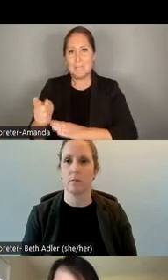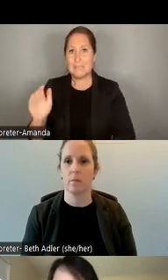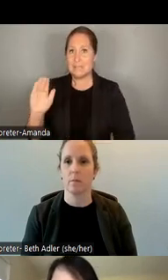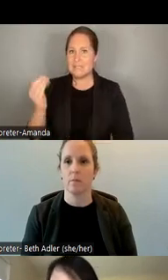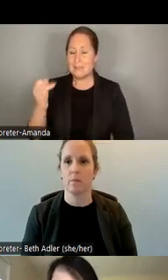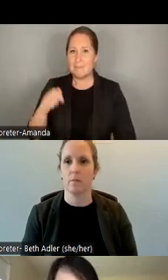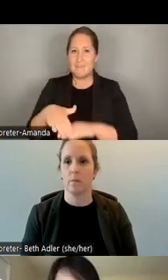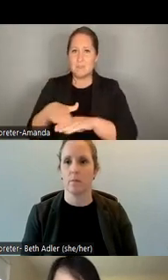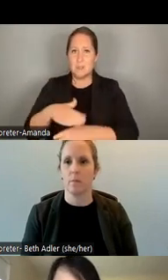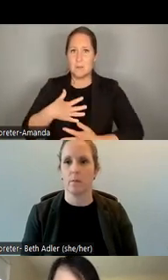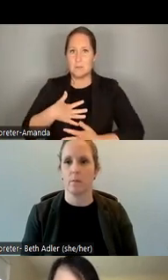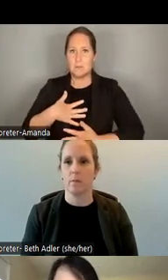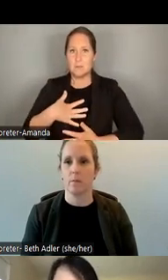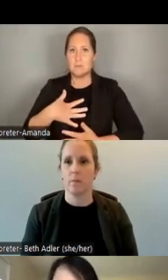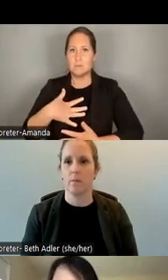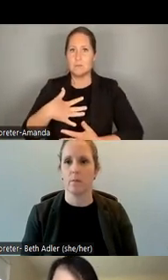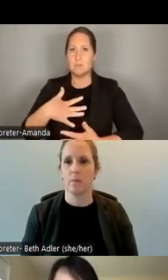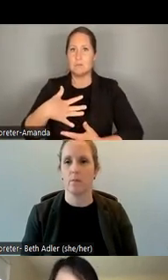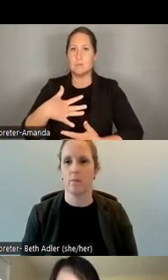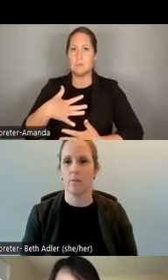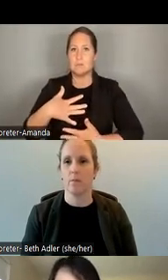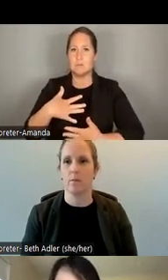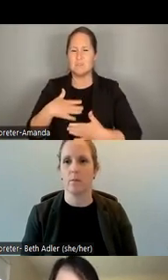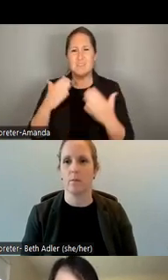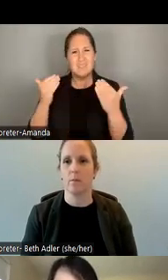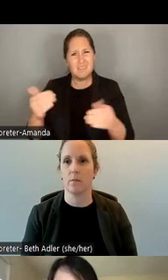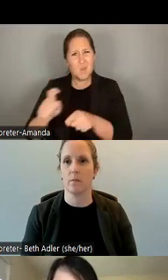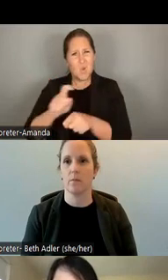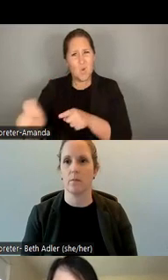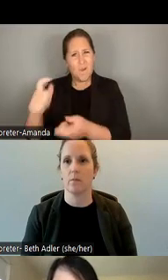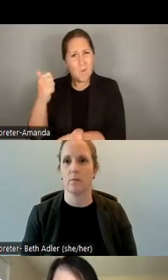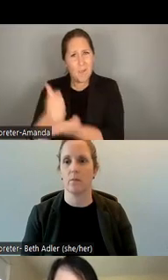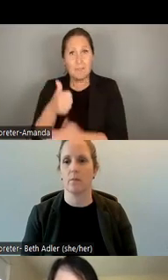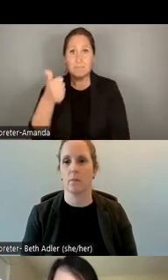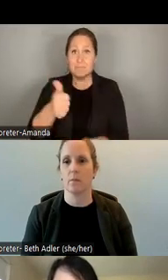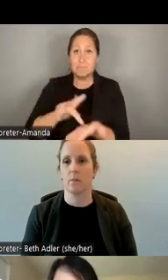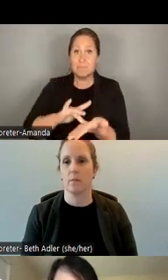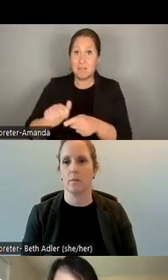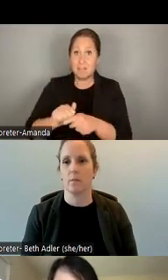than that don't hesitate to call for help if you are medically trained or trained in CPR of course